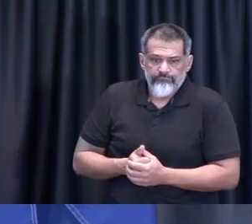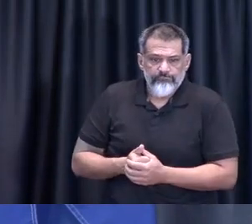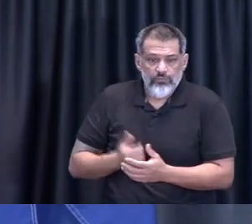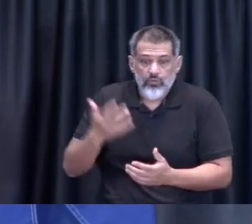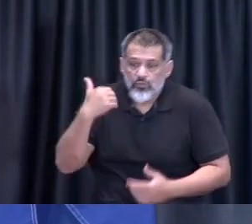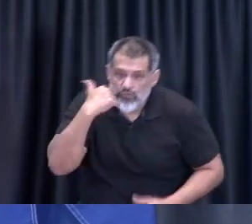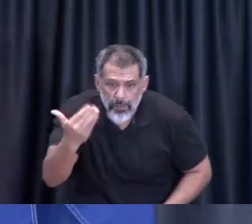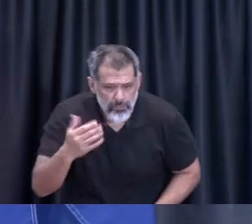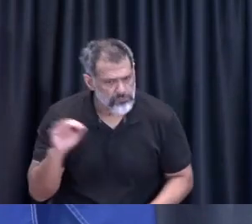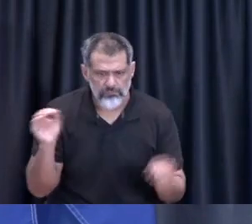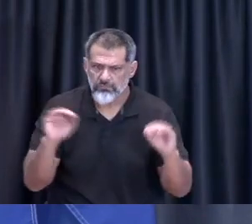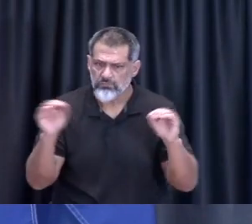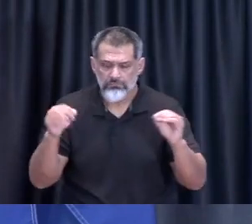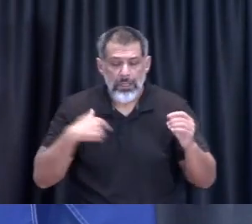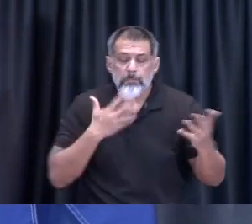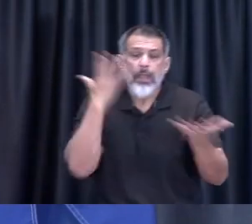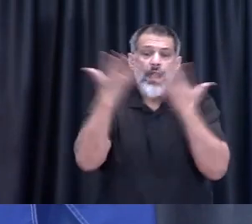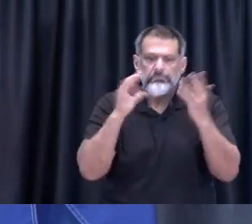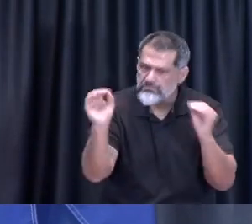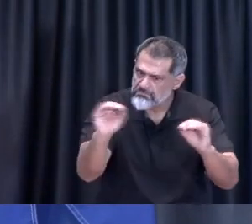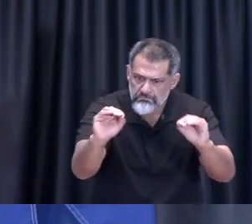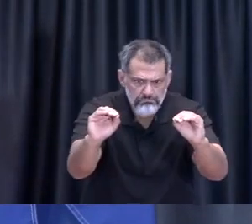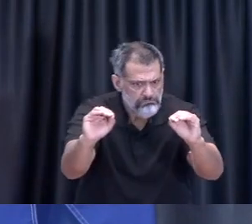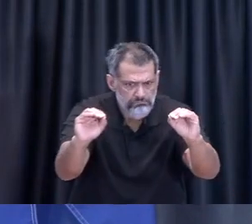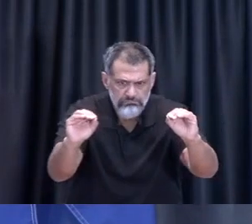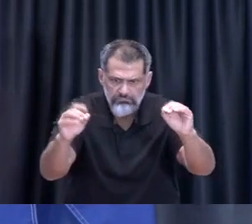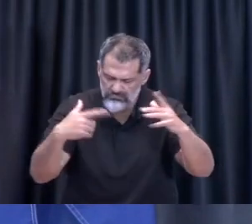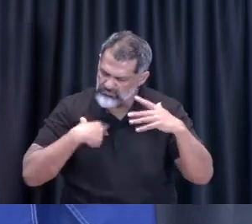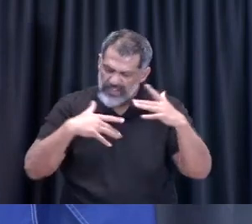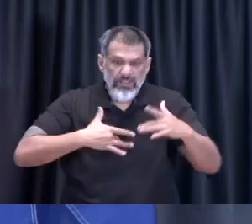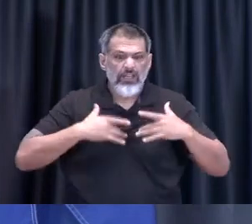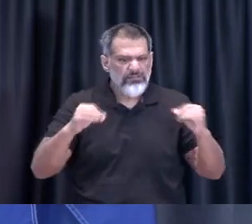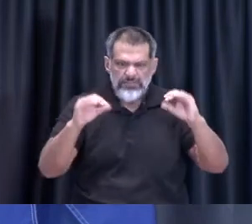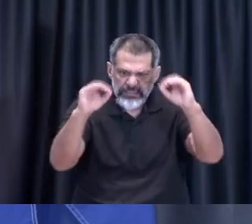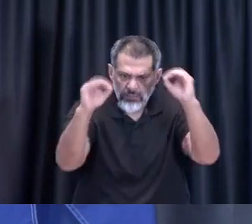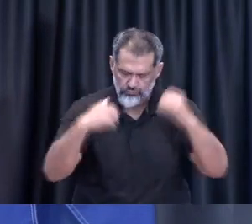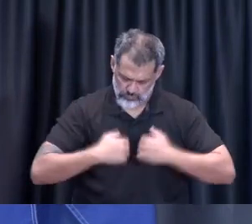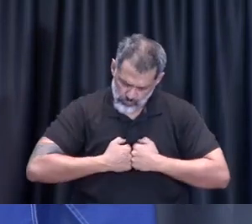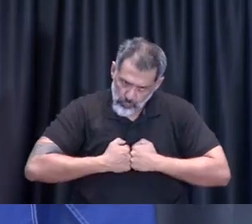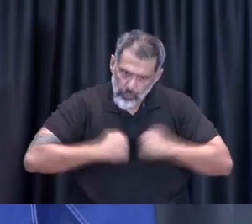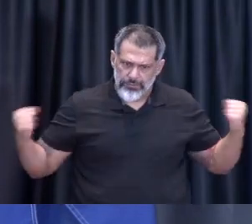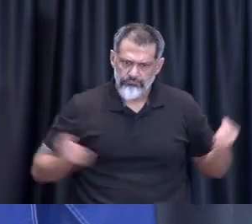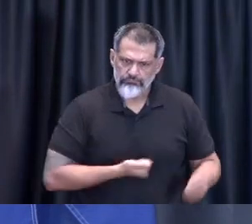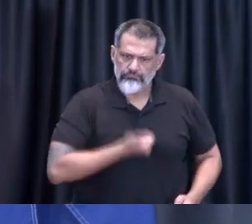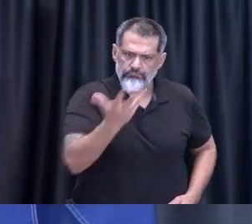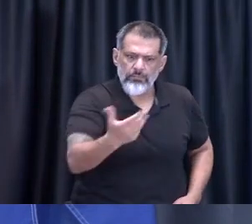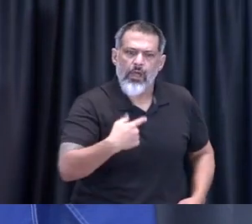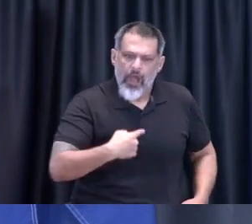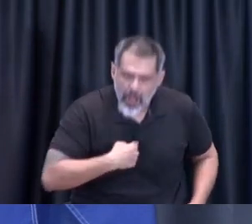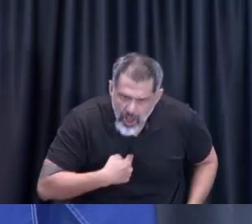embarrassment and no fear in being open about the fact that I work with a psychologist who helps